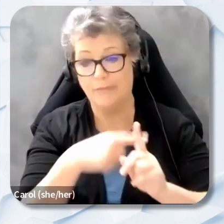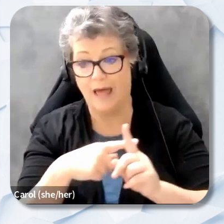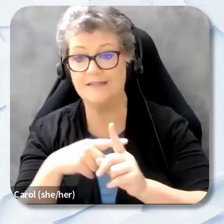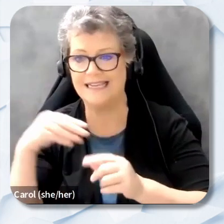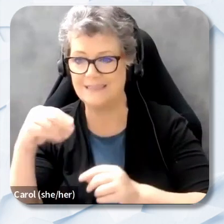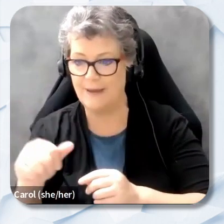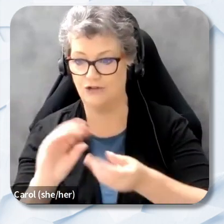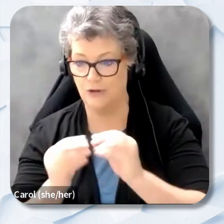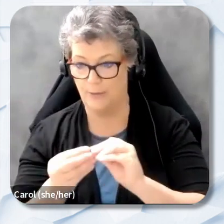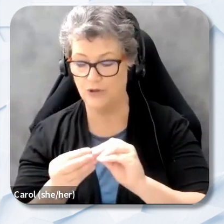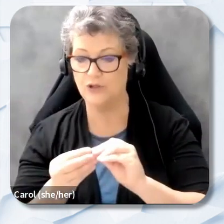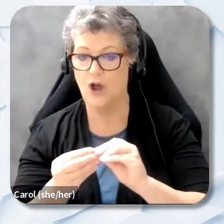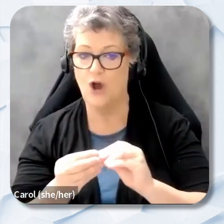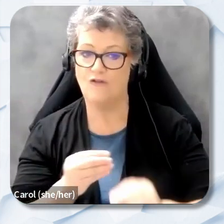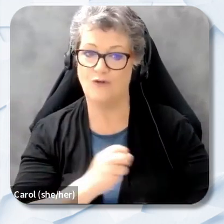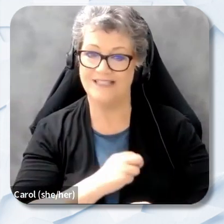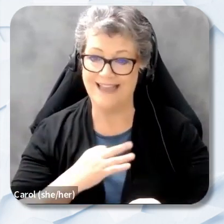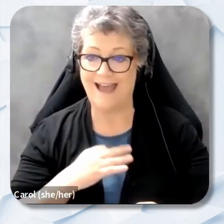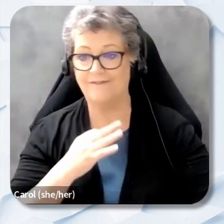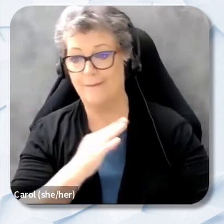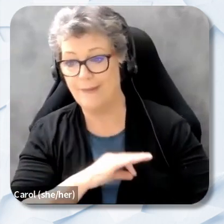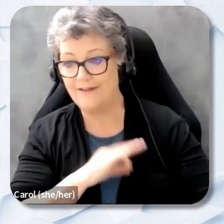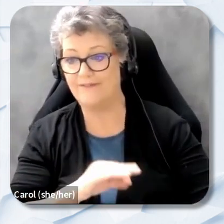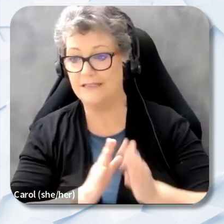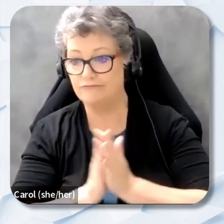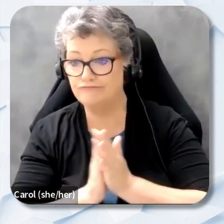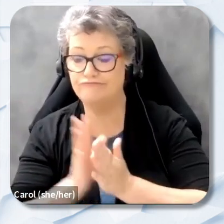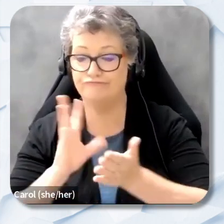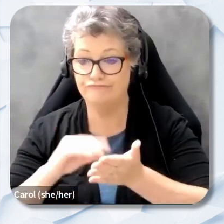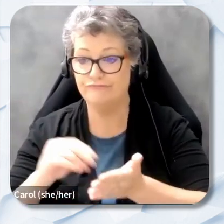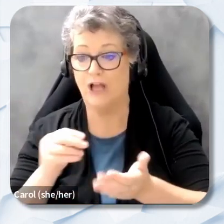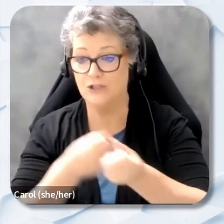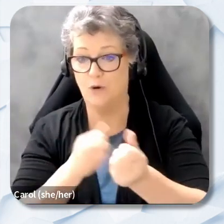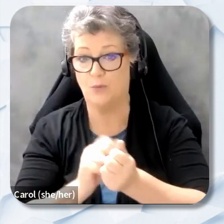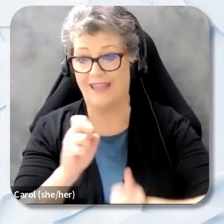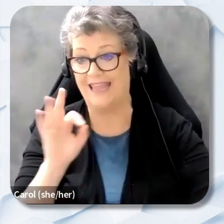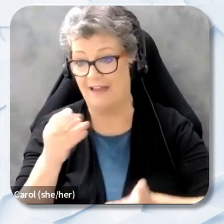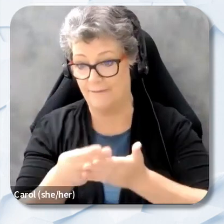amounts for staffing and benefits that were supported with EEF In the narrative box, LEA